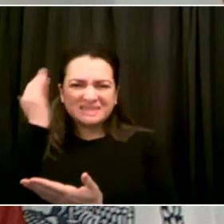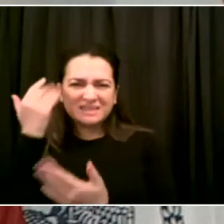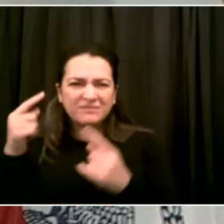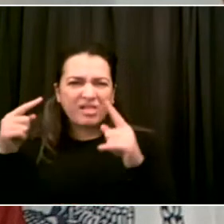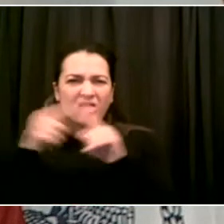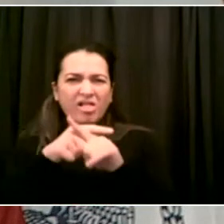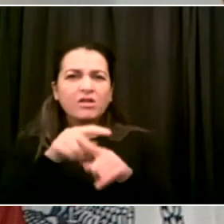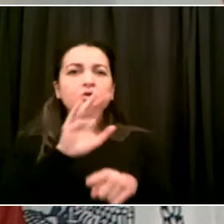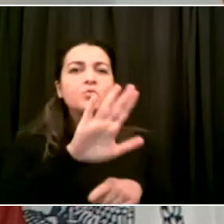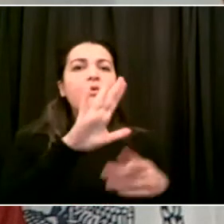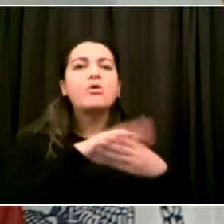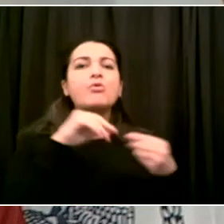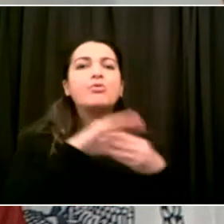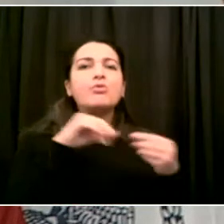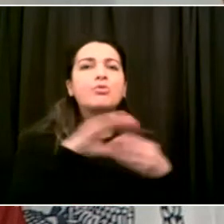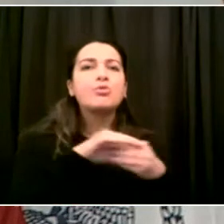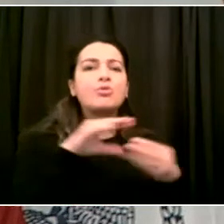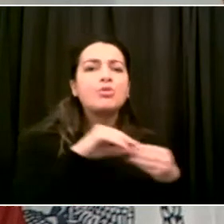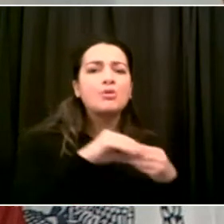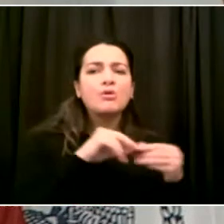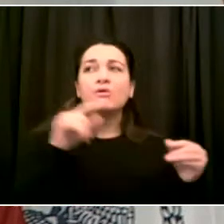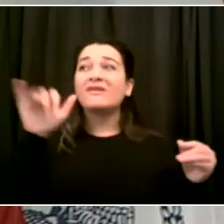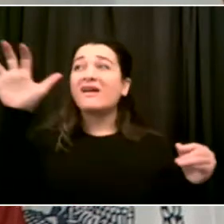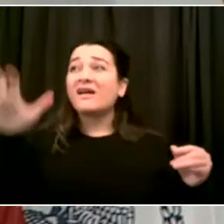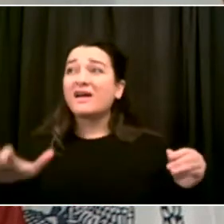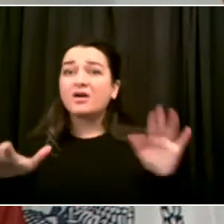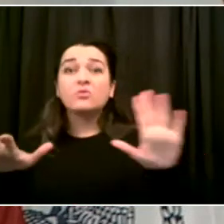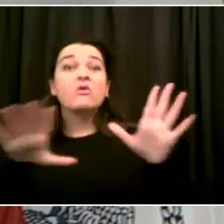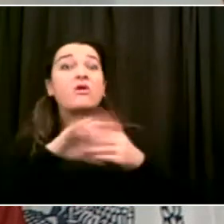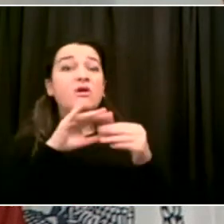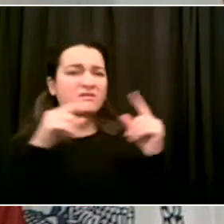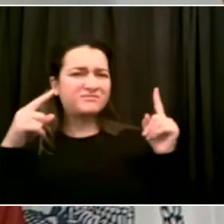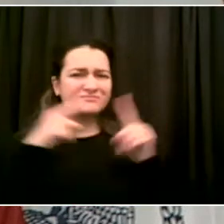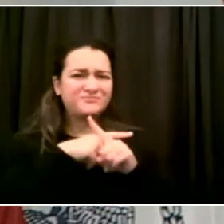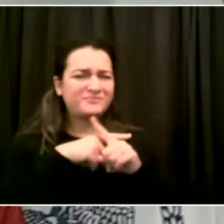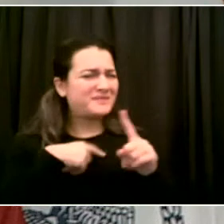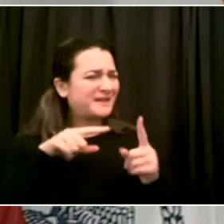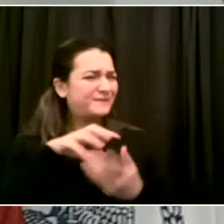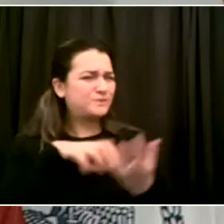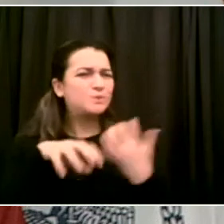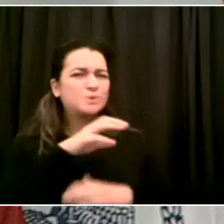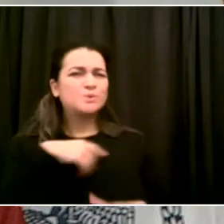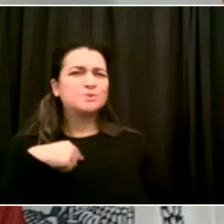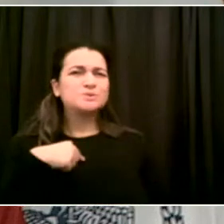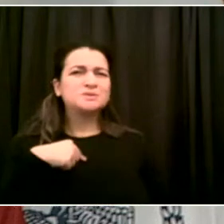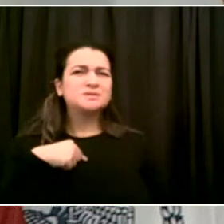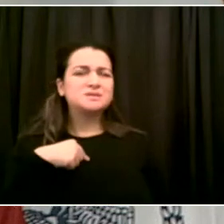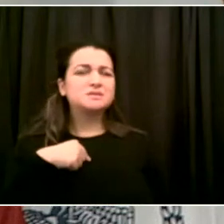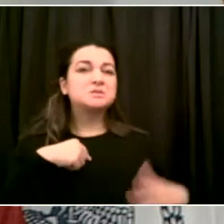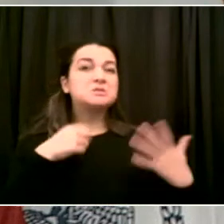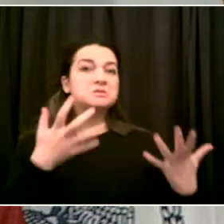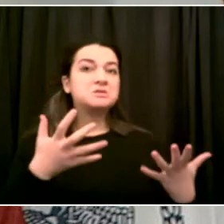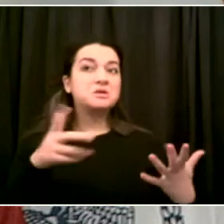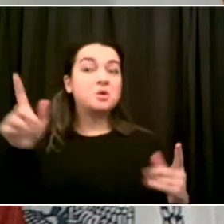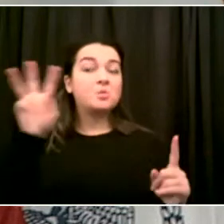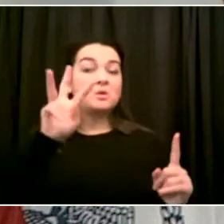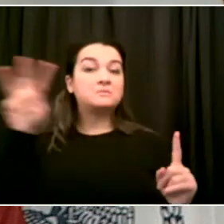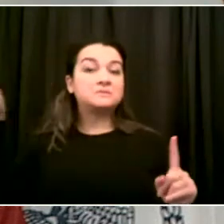IF YOU'RE ELIGIBLE FOR A VACCINE BASED ON YOUR AGE YOU STMU OSHW W PROOF OF AGE AND NEW YORK RESIDENCY. OTHER INSTRUCTIONS ON CITY WEBPAGE AND SEND YOUR